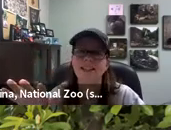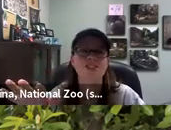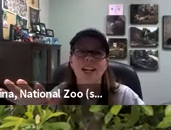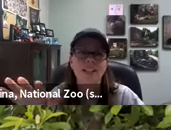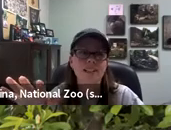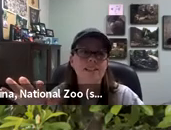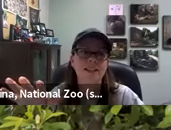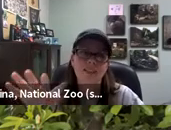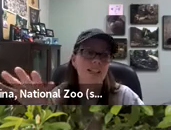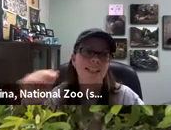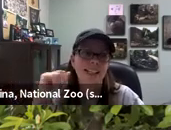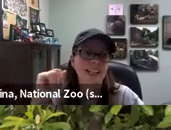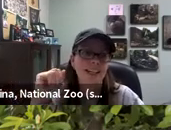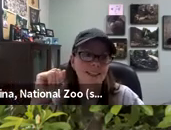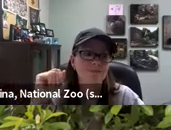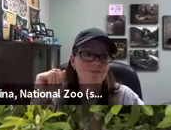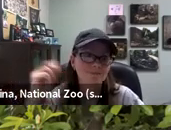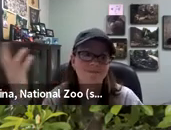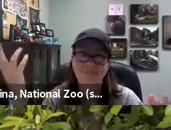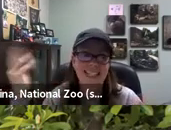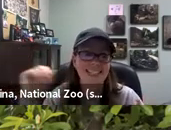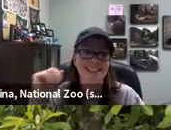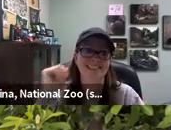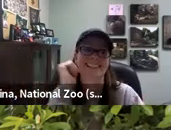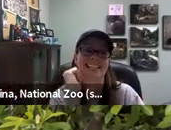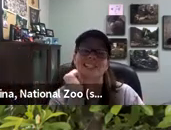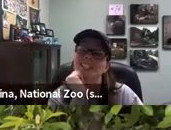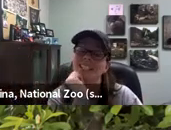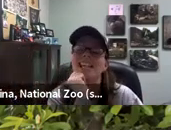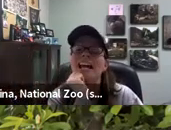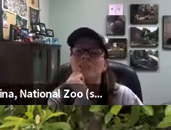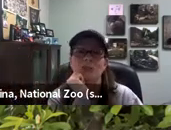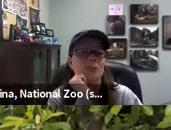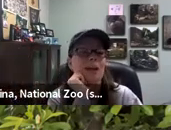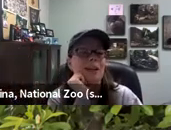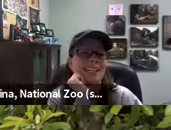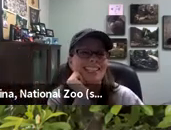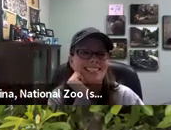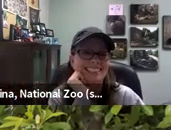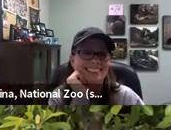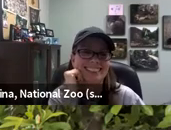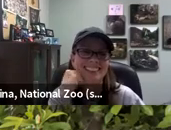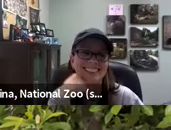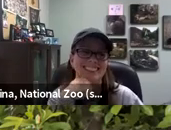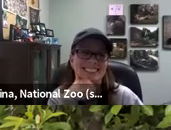a chance of not getting eaten.